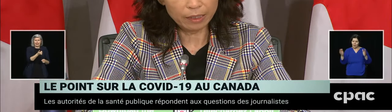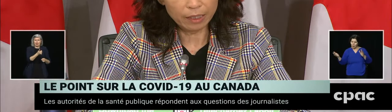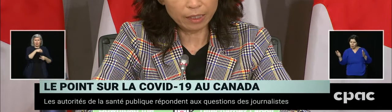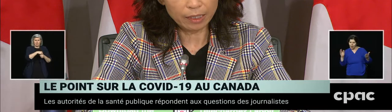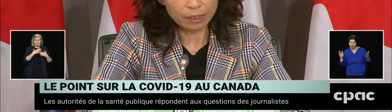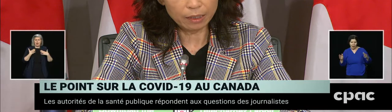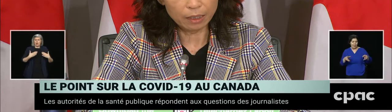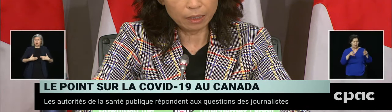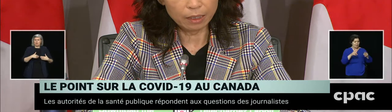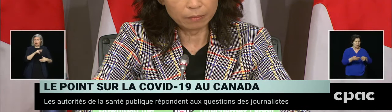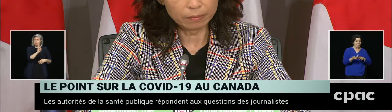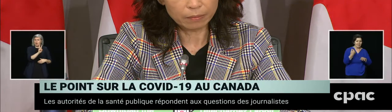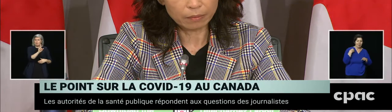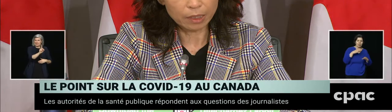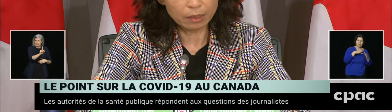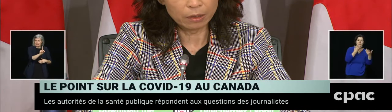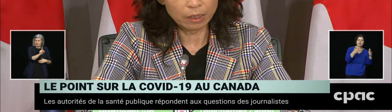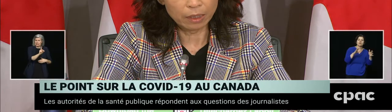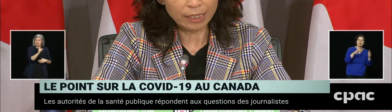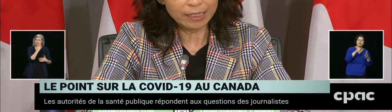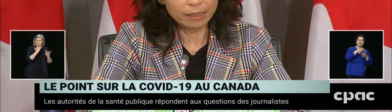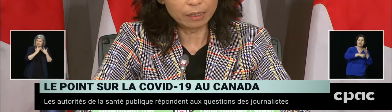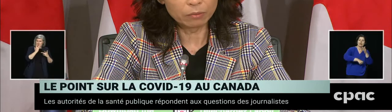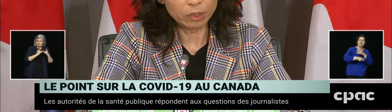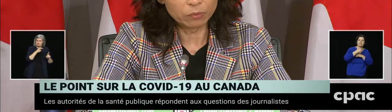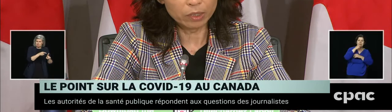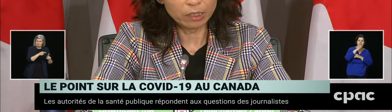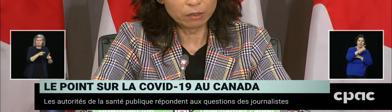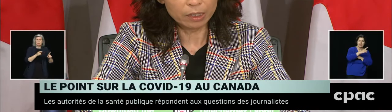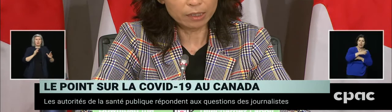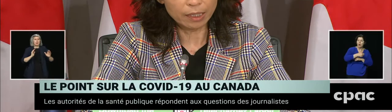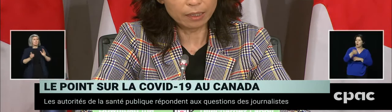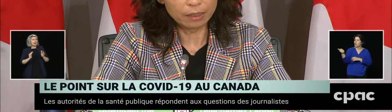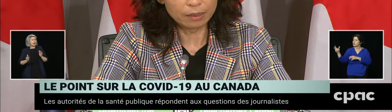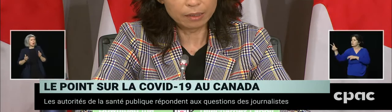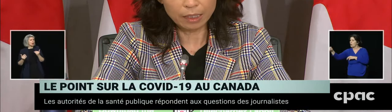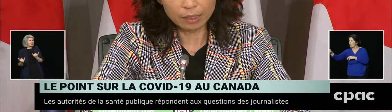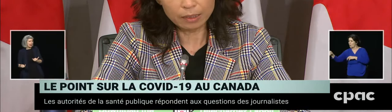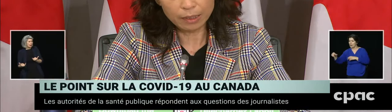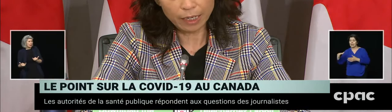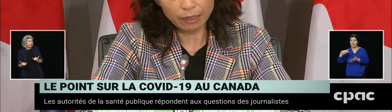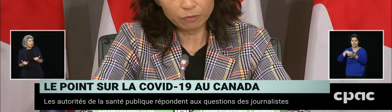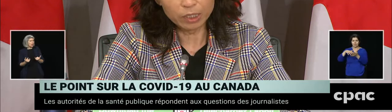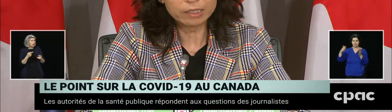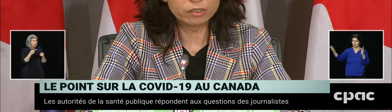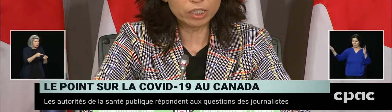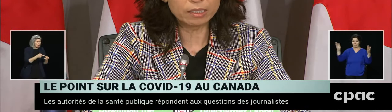SEEING WHAT THE OUTCOMES ARE,